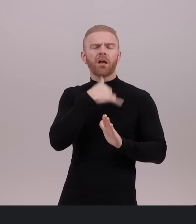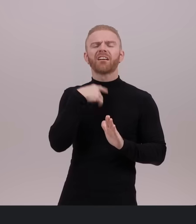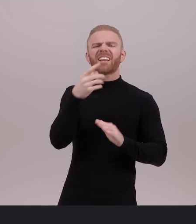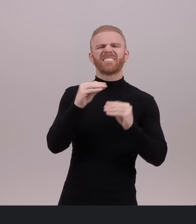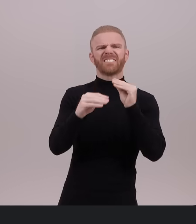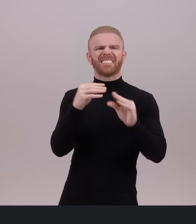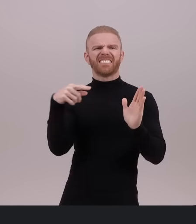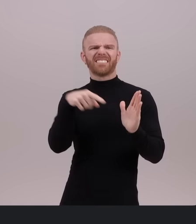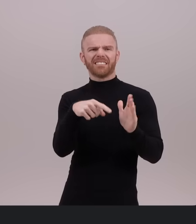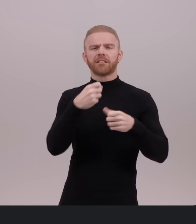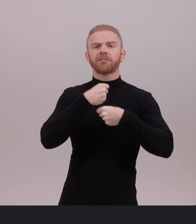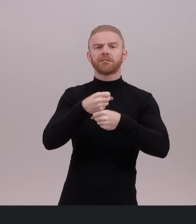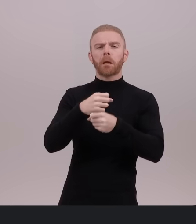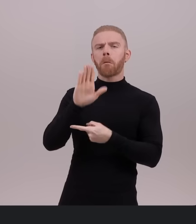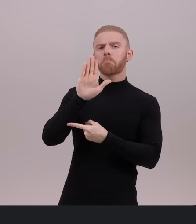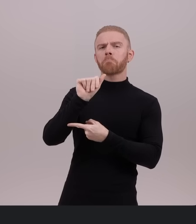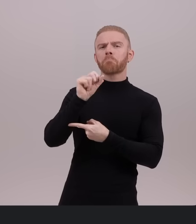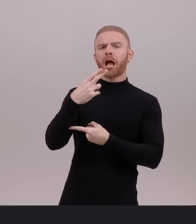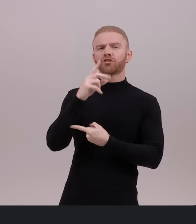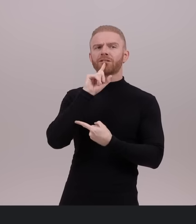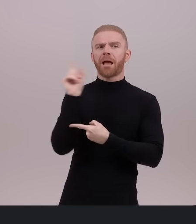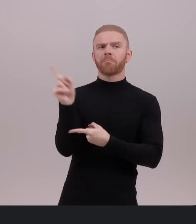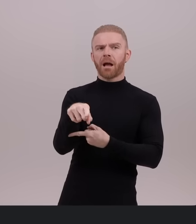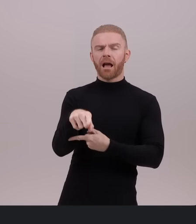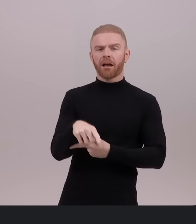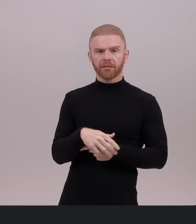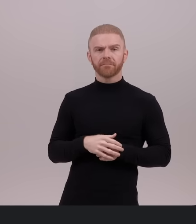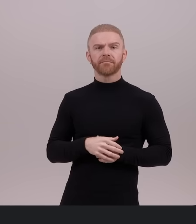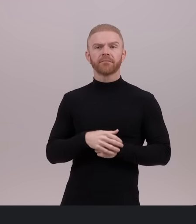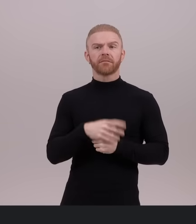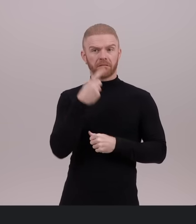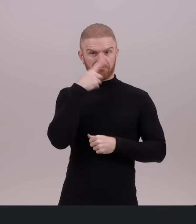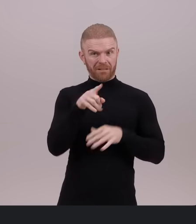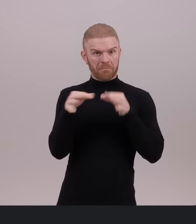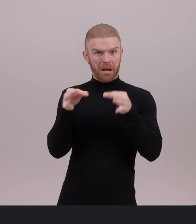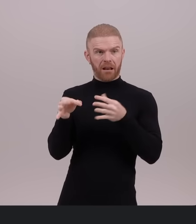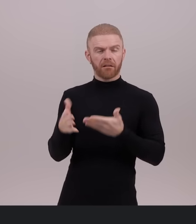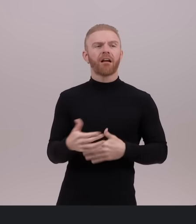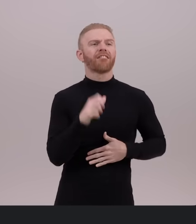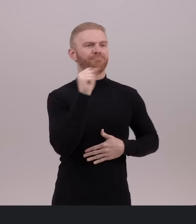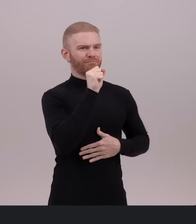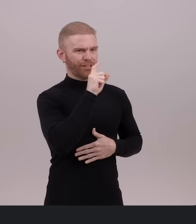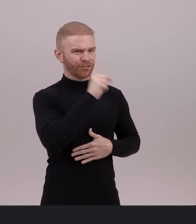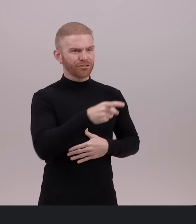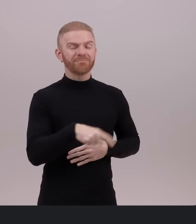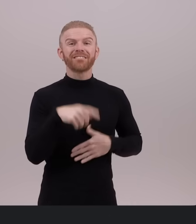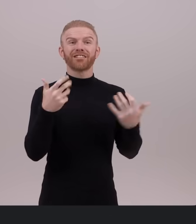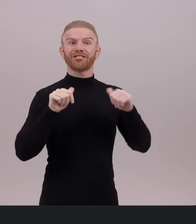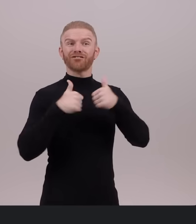Anshul, can you explain while I get this set up? Yes. The challenge is that LLMs have been trained